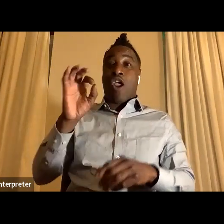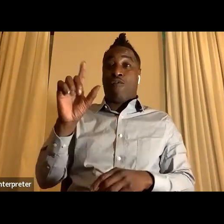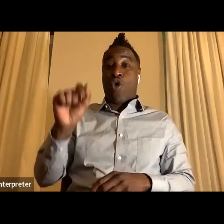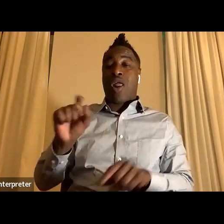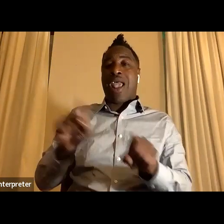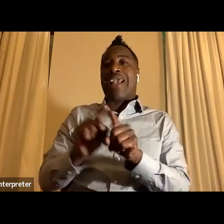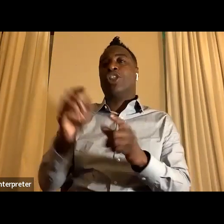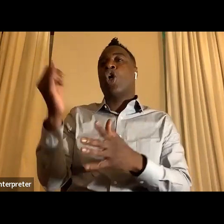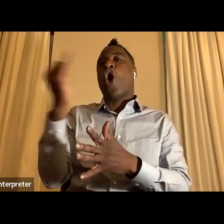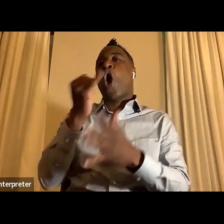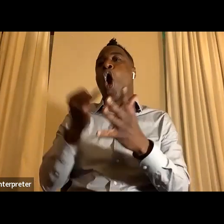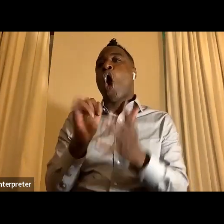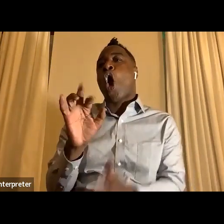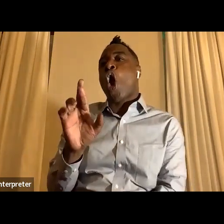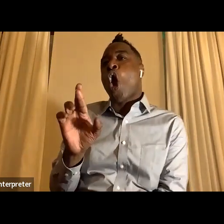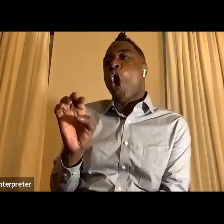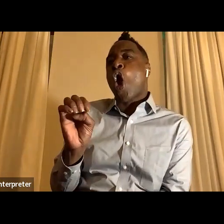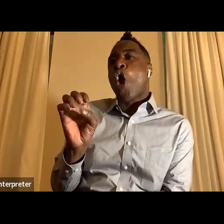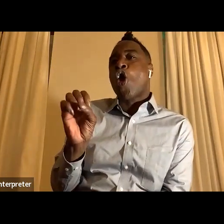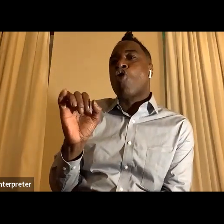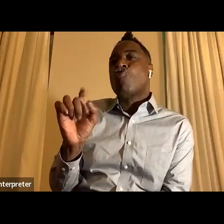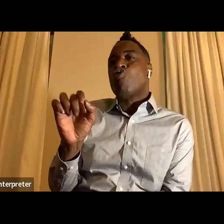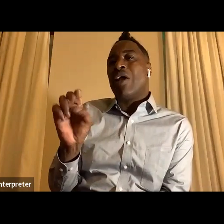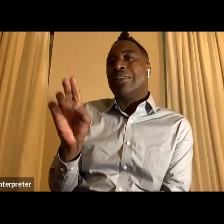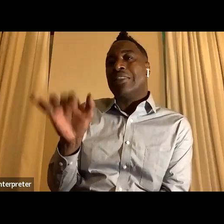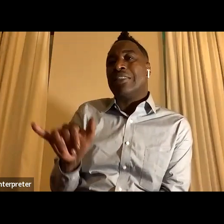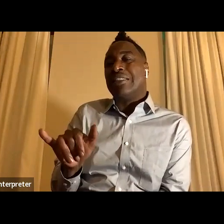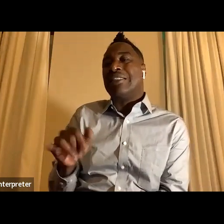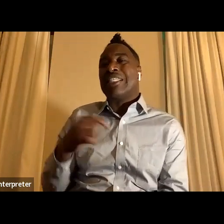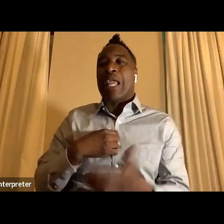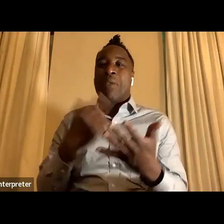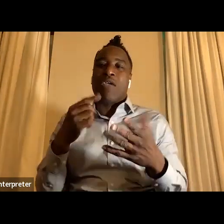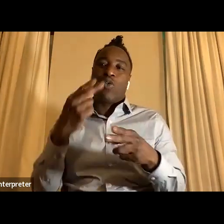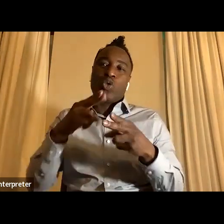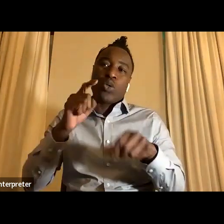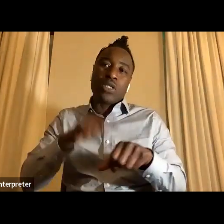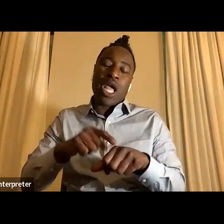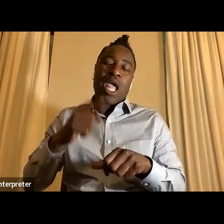What can I do? What am I observing? What can I bring back?